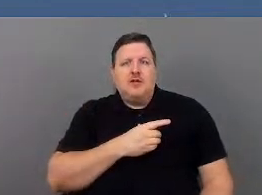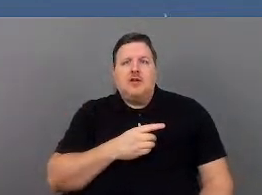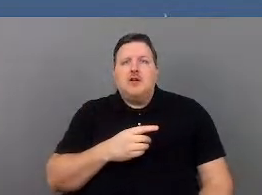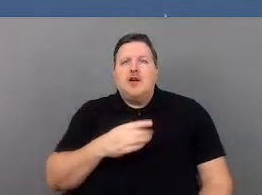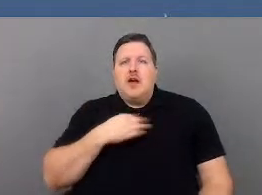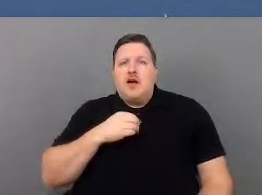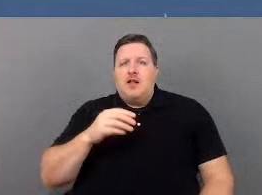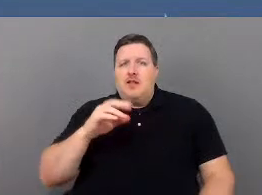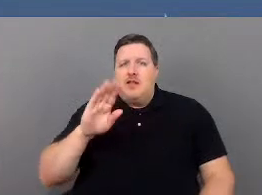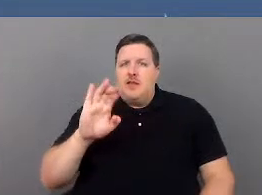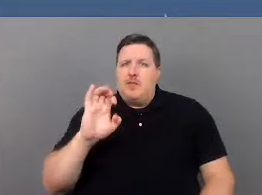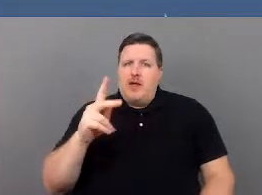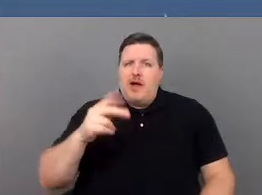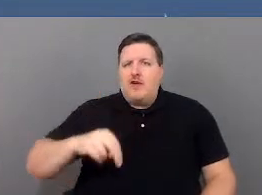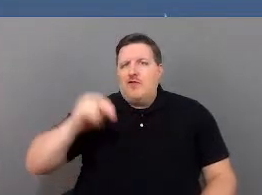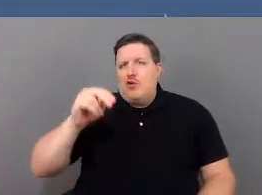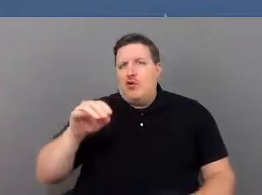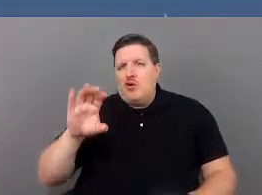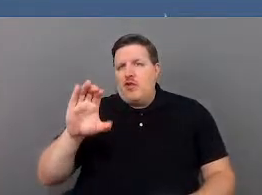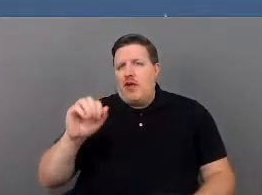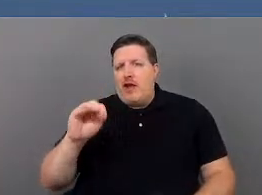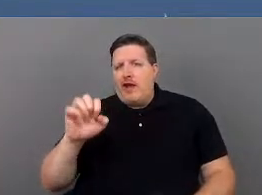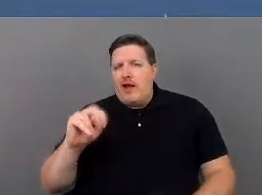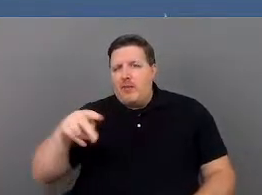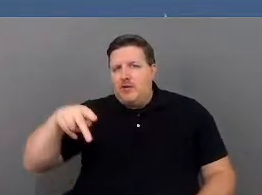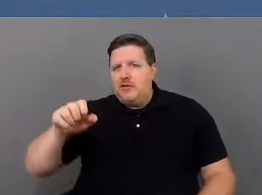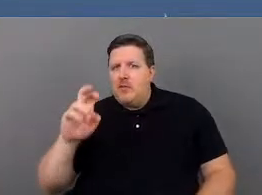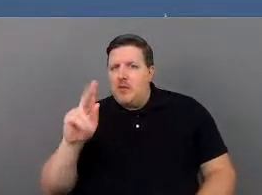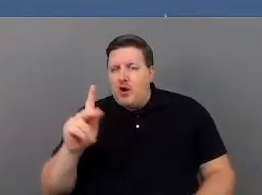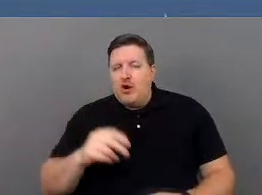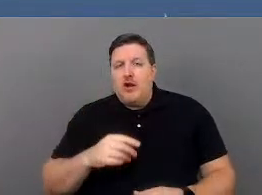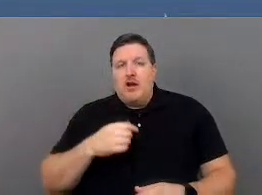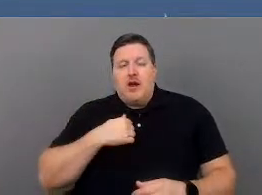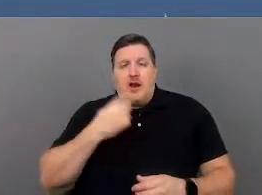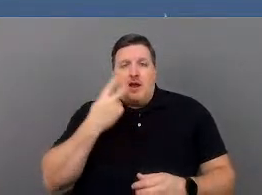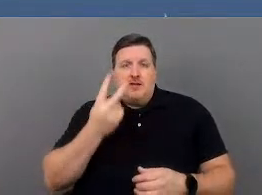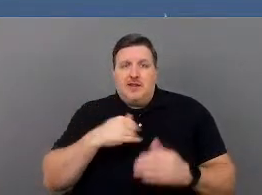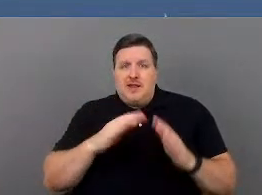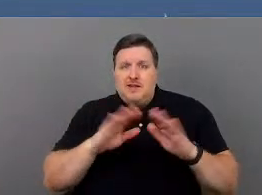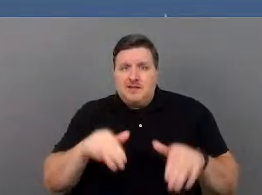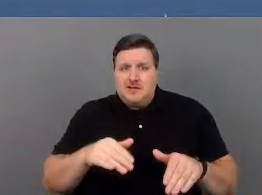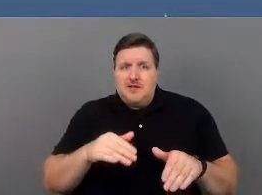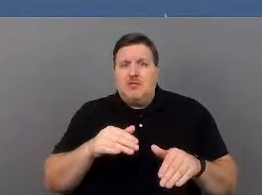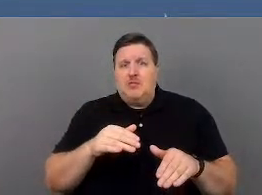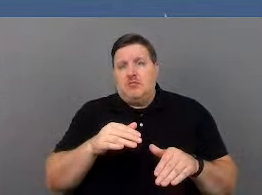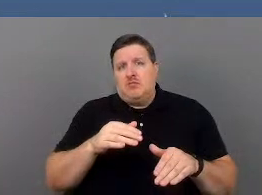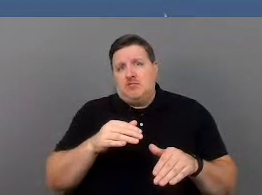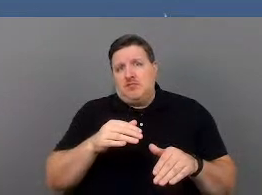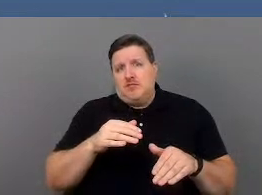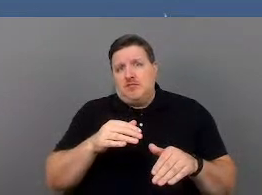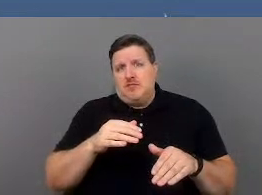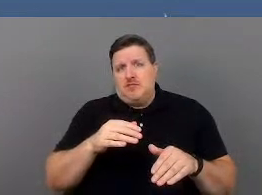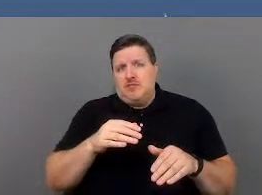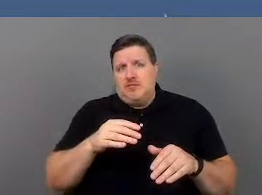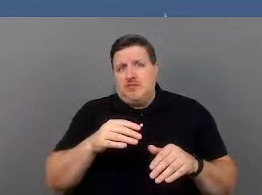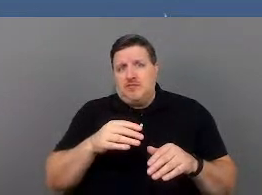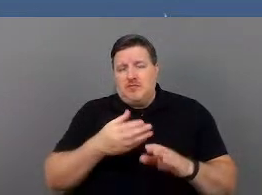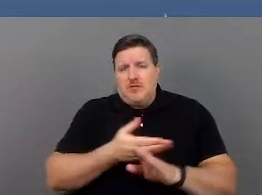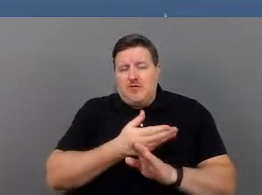TO FEEL LIKE THEY'RE A VALUABLE PART OF THINK COMMUNITY AND NOT HAVE TO FIGHT OR STEAL TO SURVIVE.